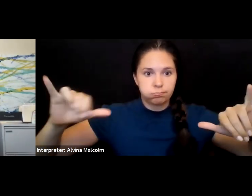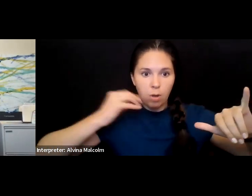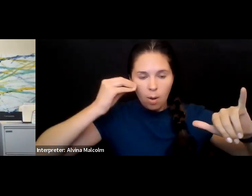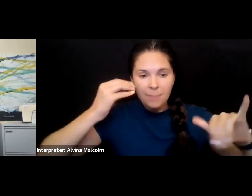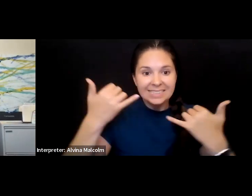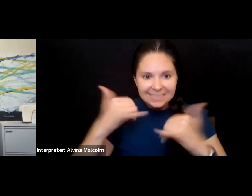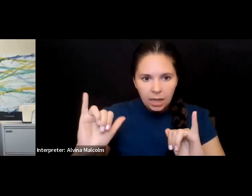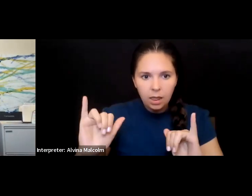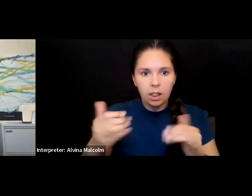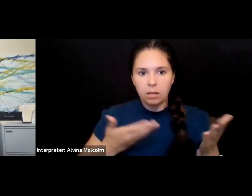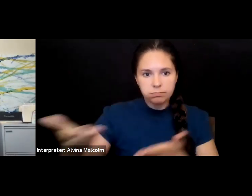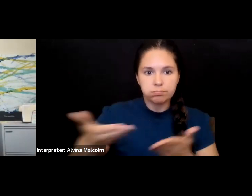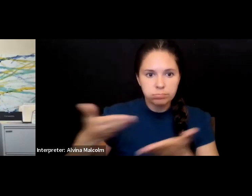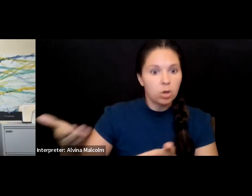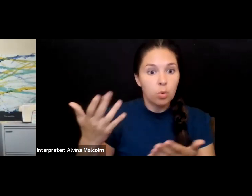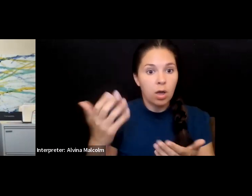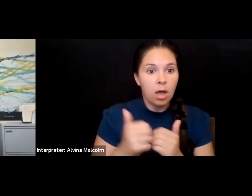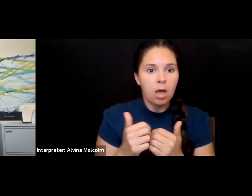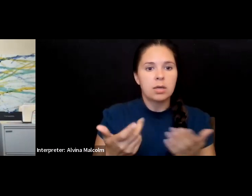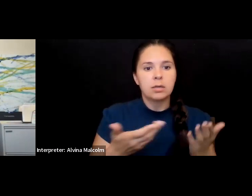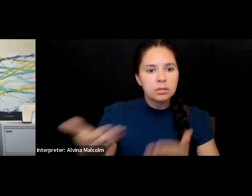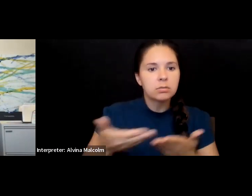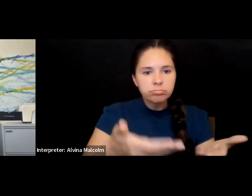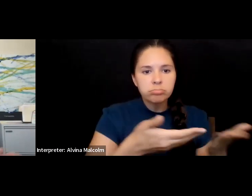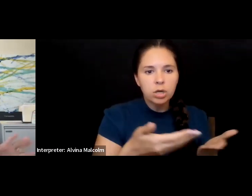consumers. So the transportation that wasn't running initially -- because